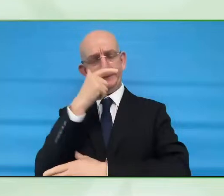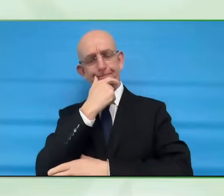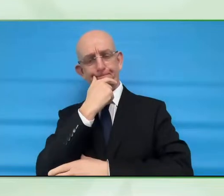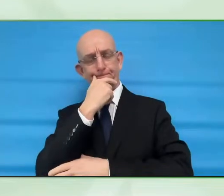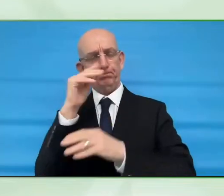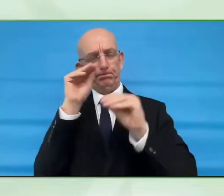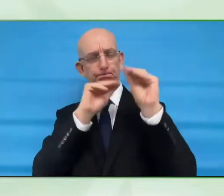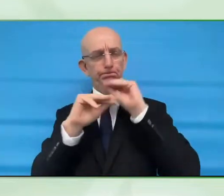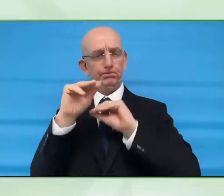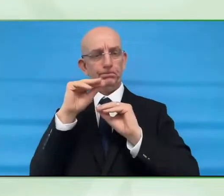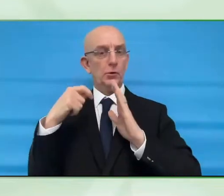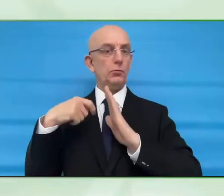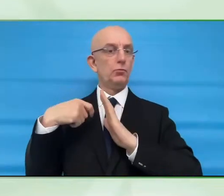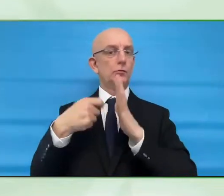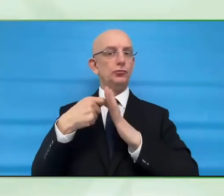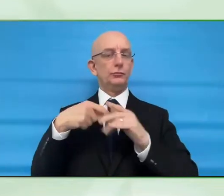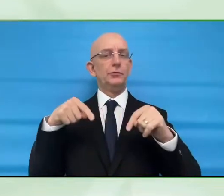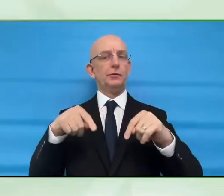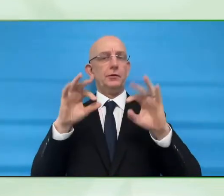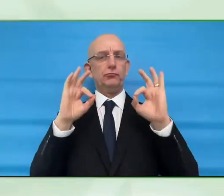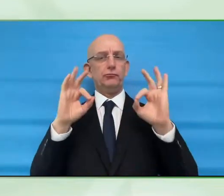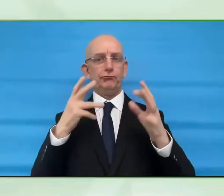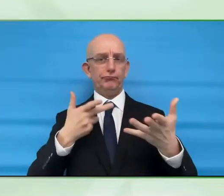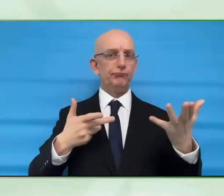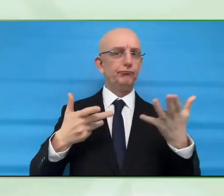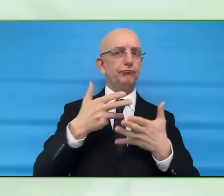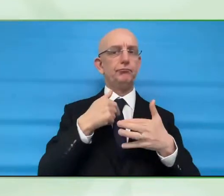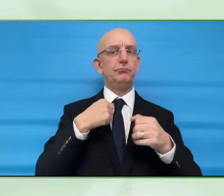What are they about at how do you create the beautiful surfaces?